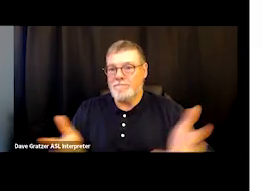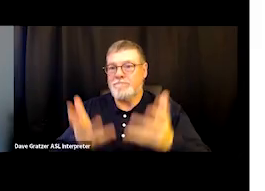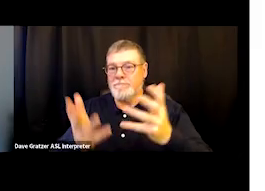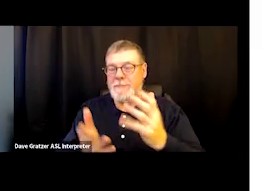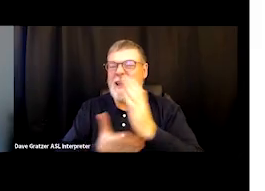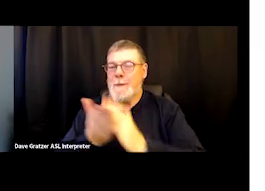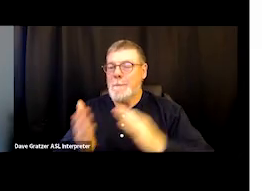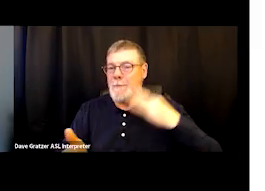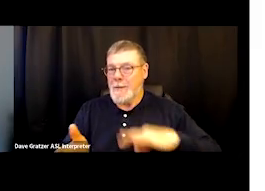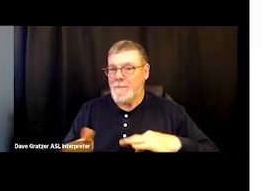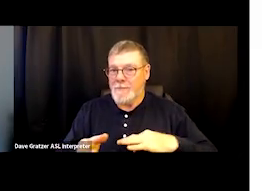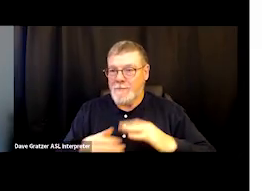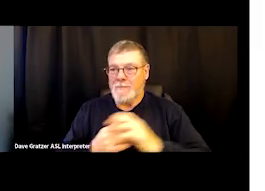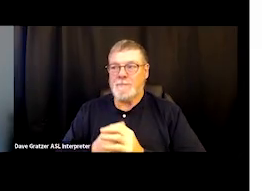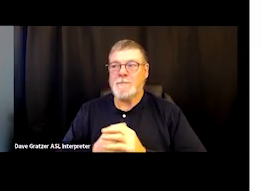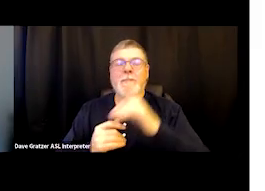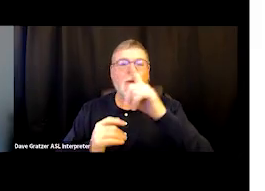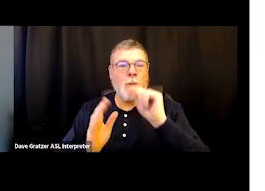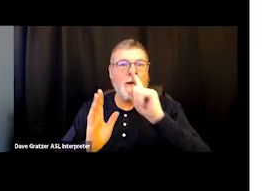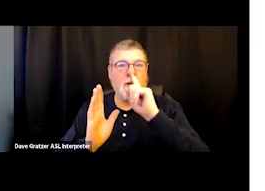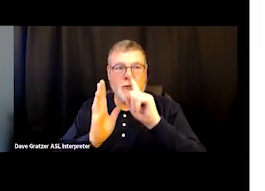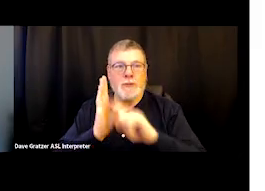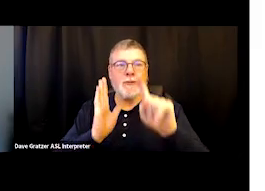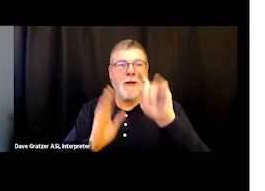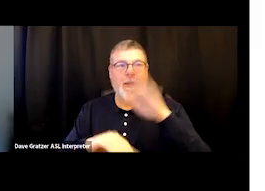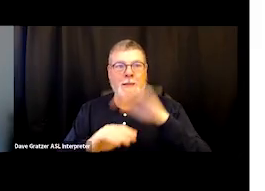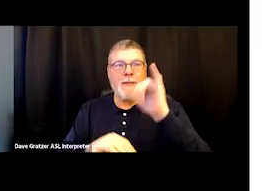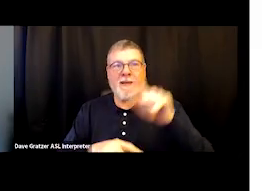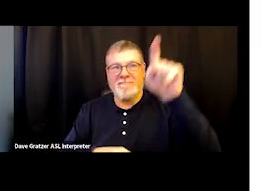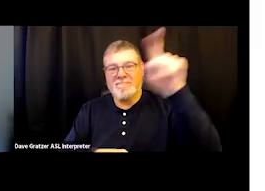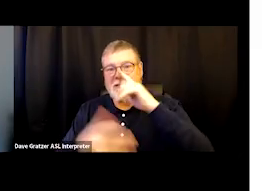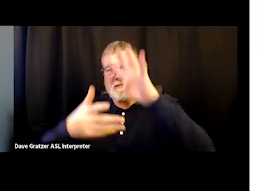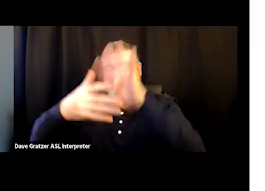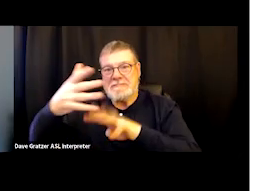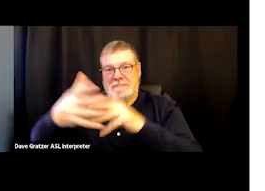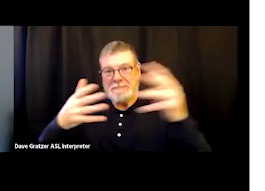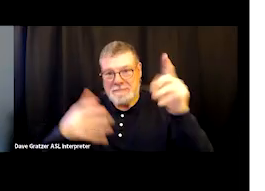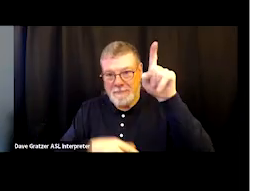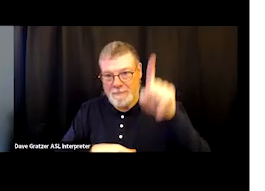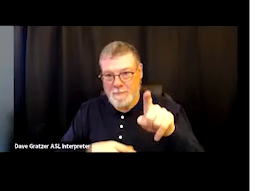So that can be... You can check that out, the flow chart, and then you can also just kinda navigate